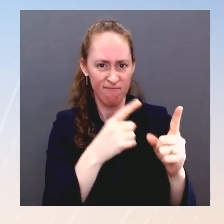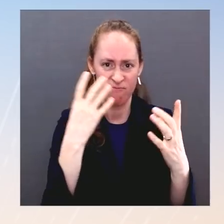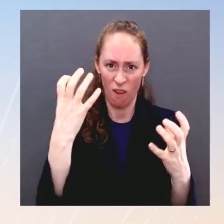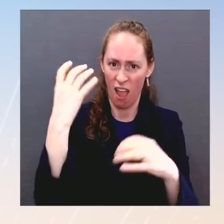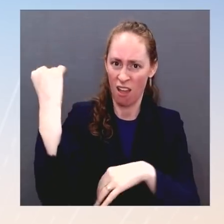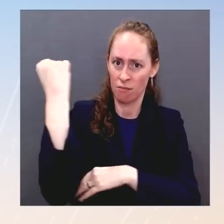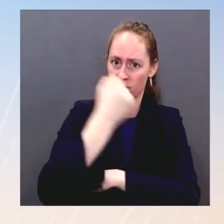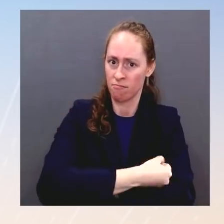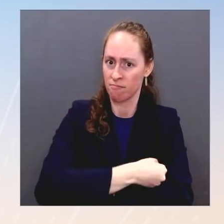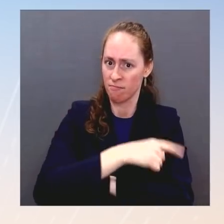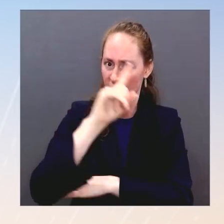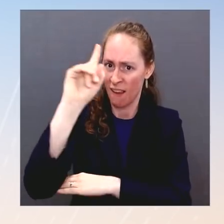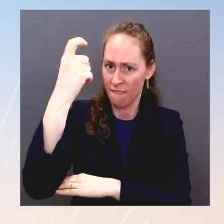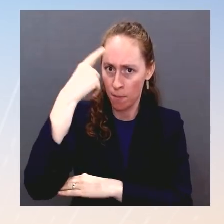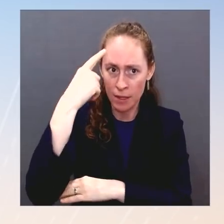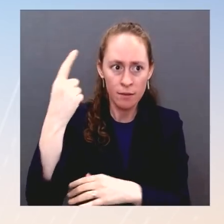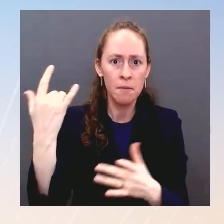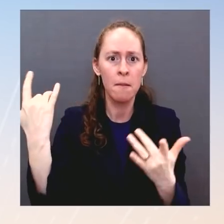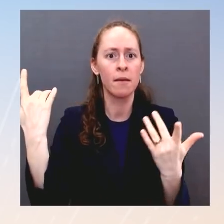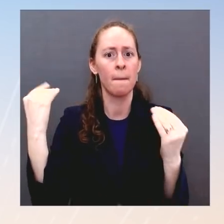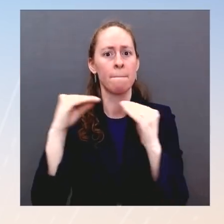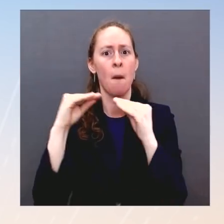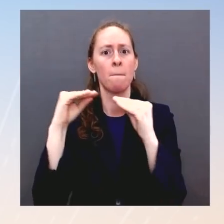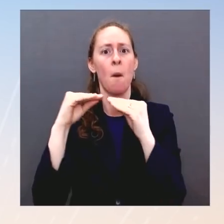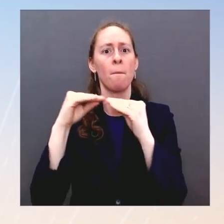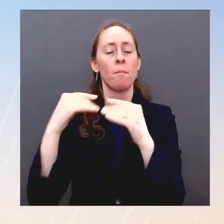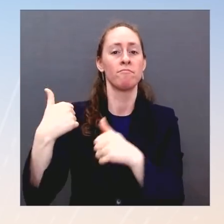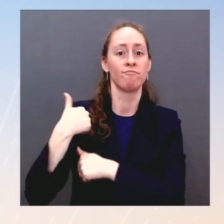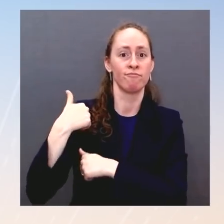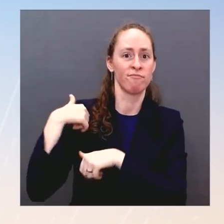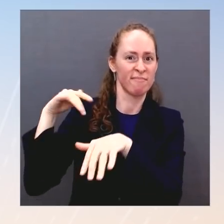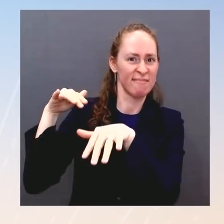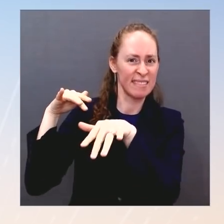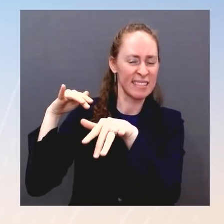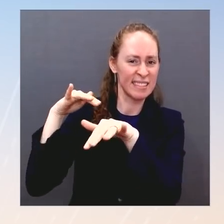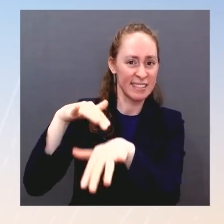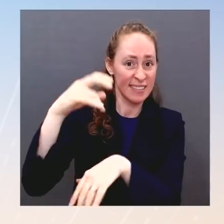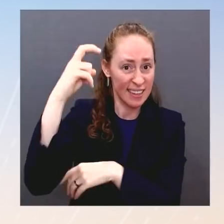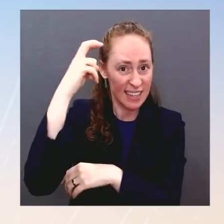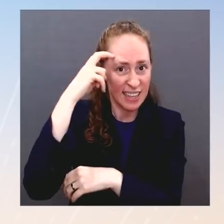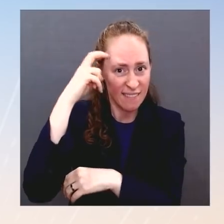is aligned with what we have predicted. Obviously, going after the head of state